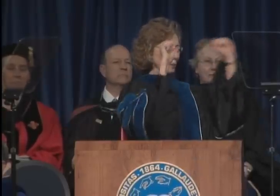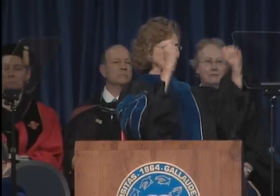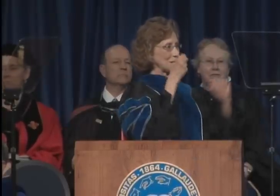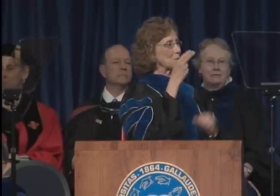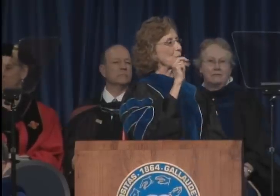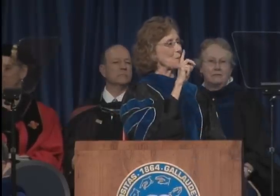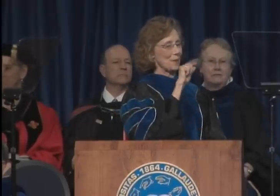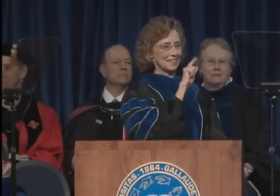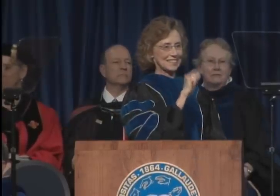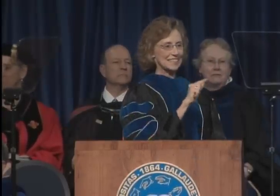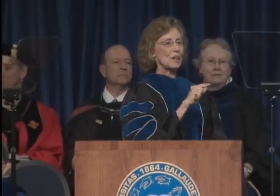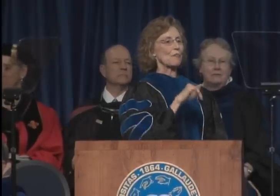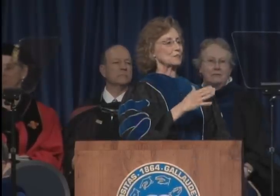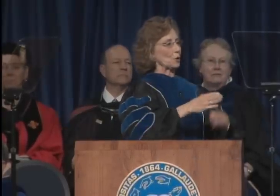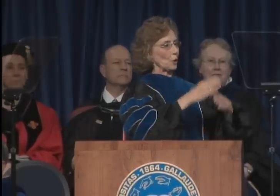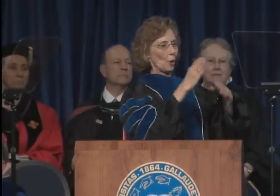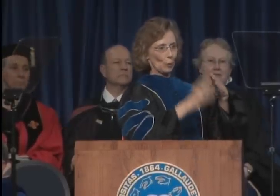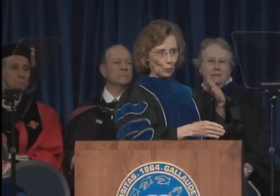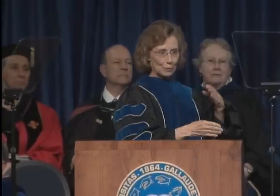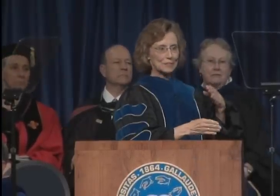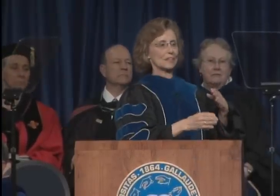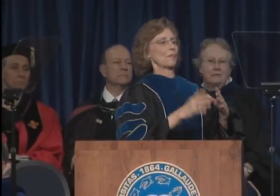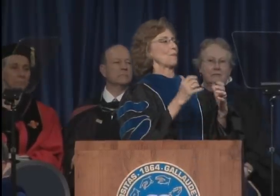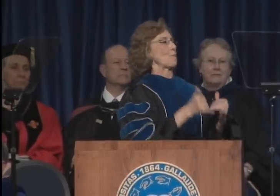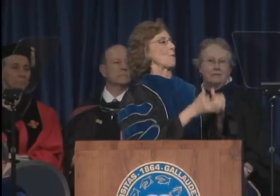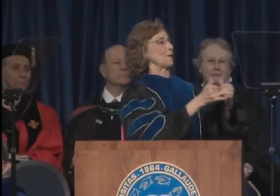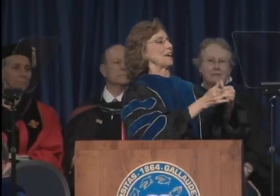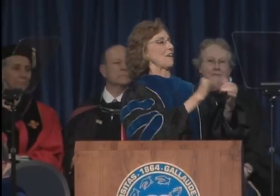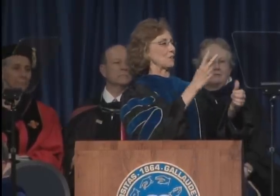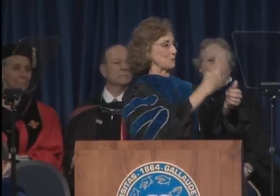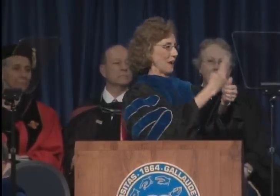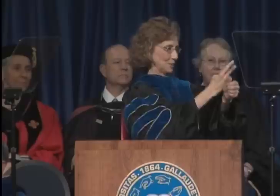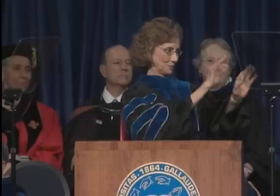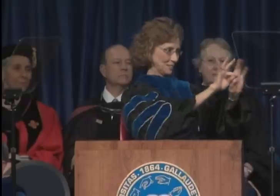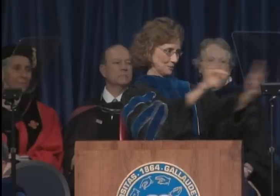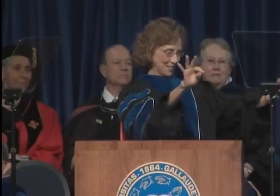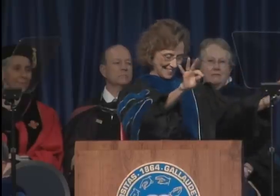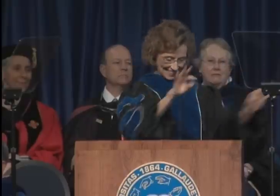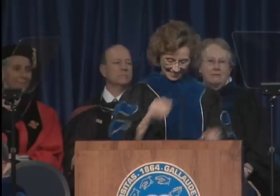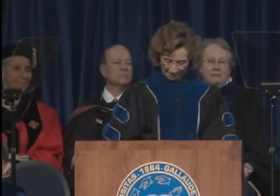President Hurwitz this concludes the awarding of graduate degrees.